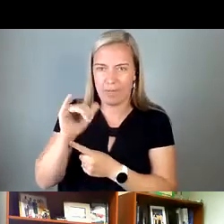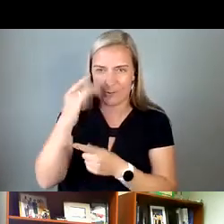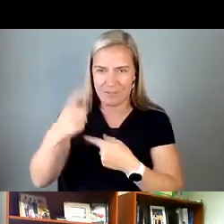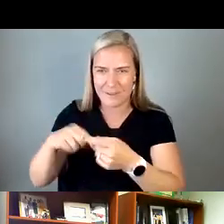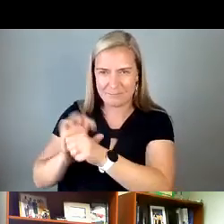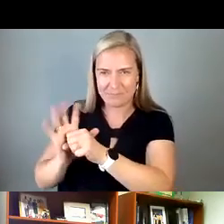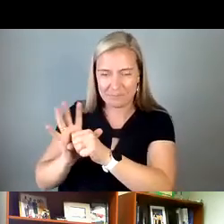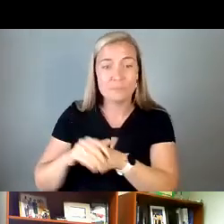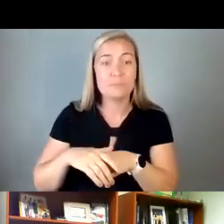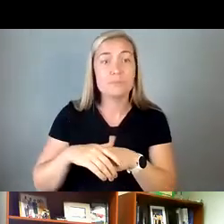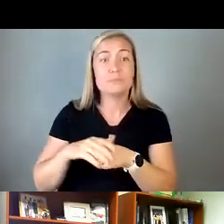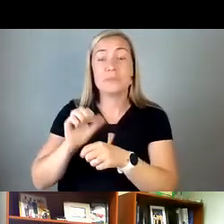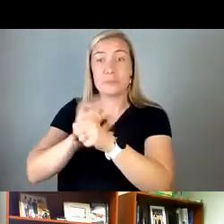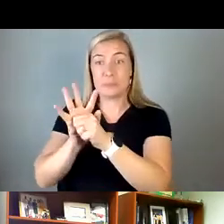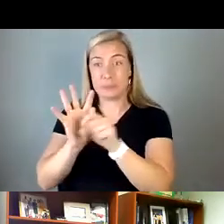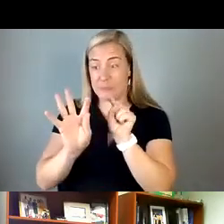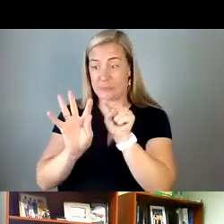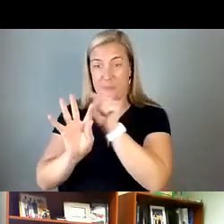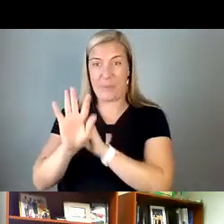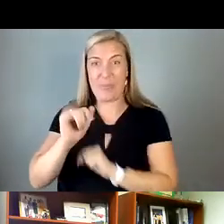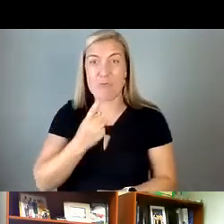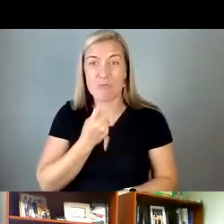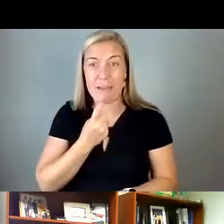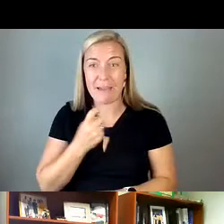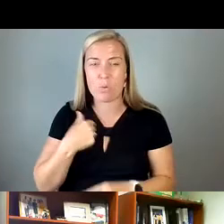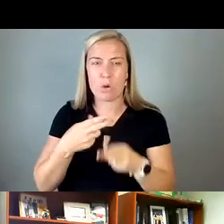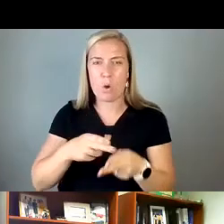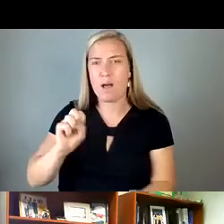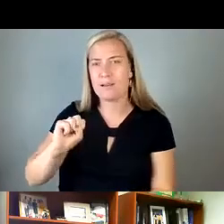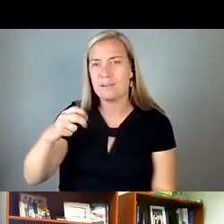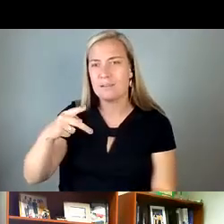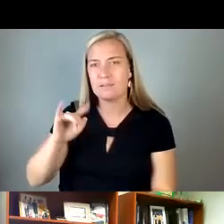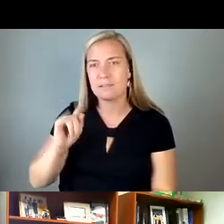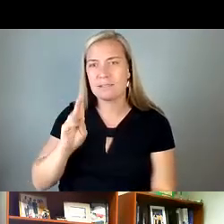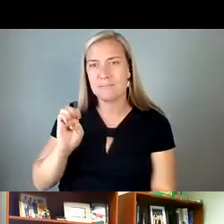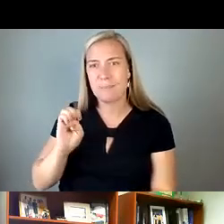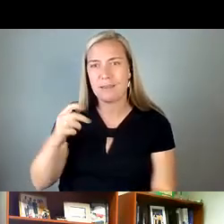virus are these red-like projections that we call the spike protein. Now this is sort of